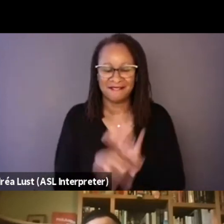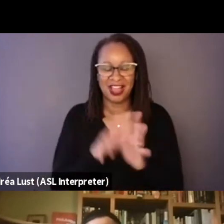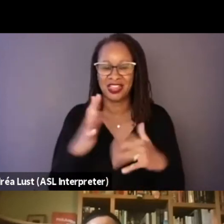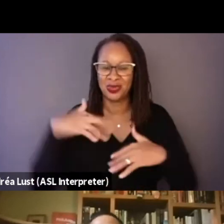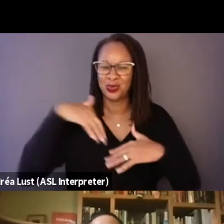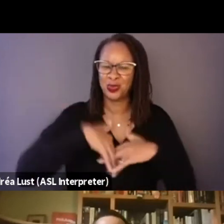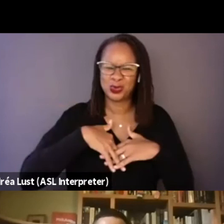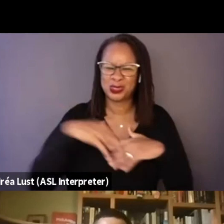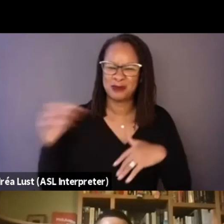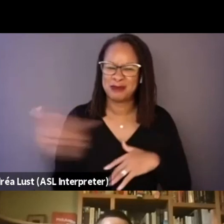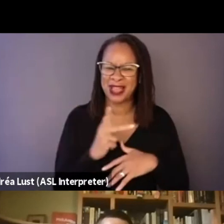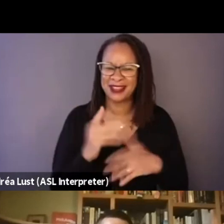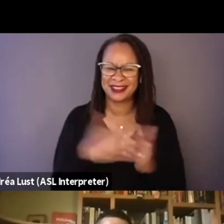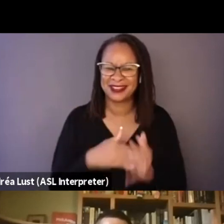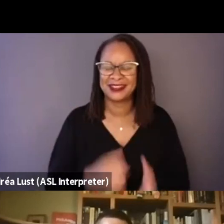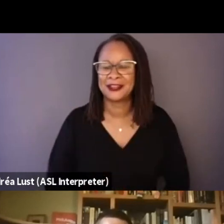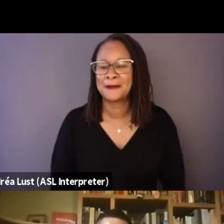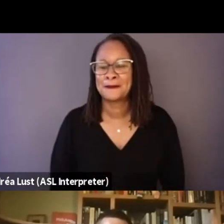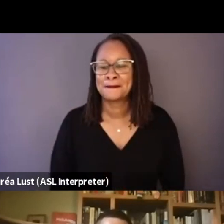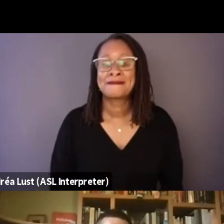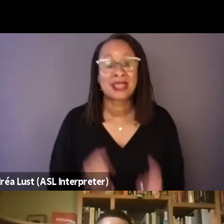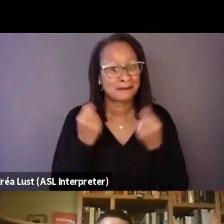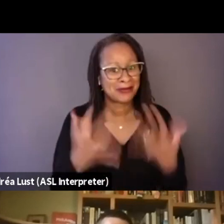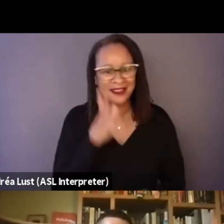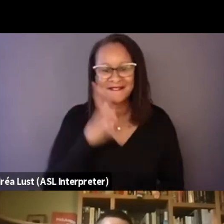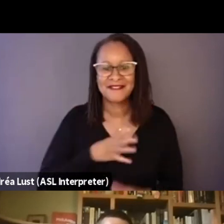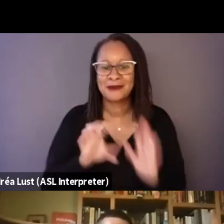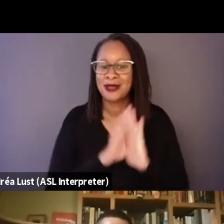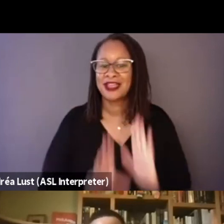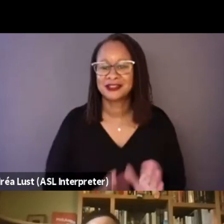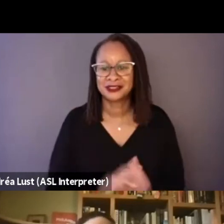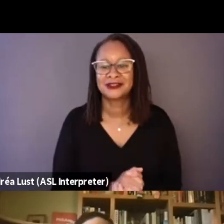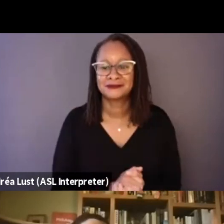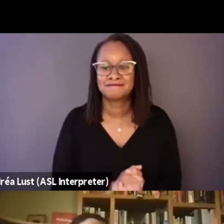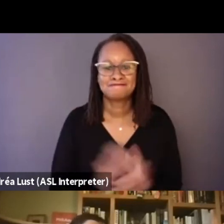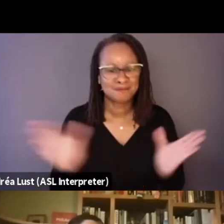Yeah, and lots of female characters, driven women,